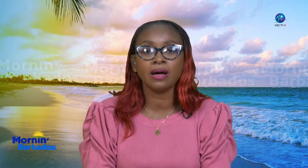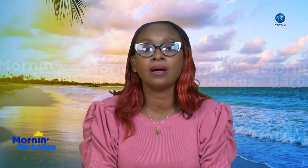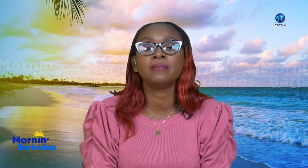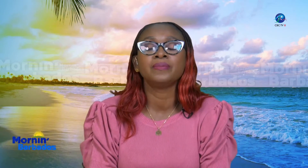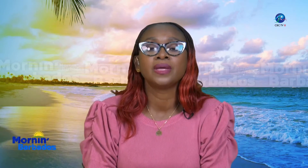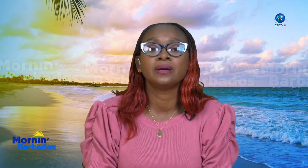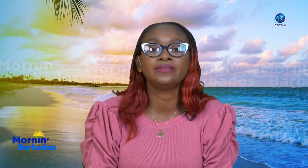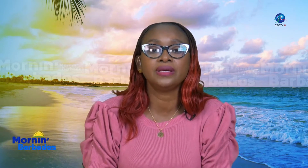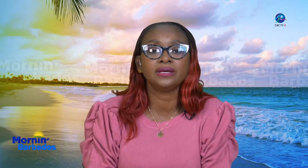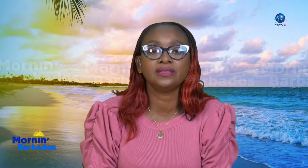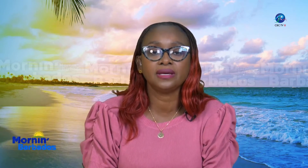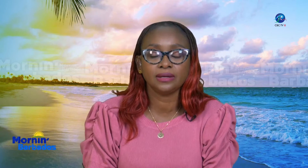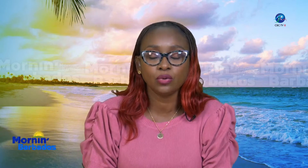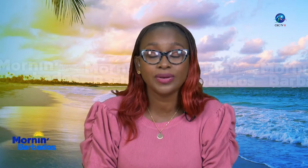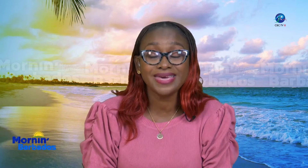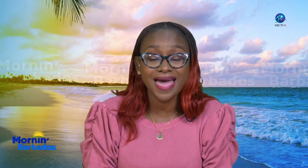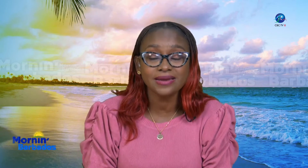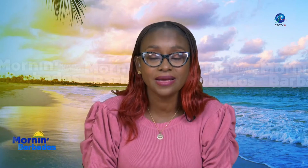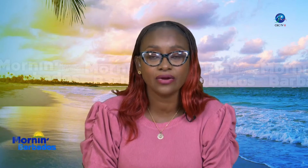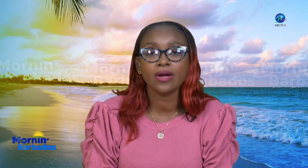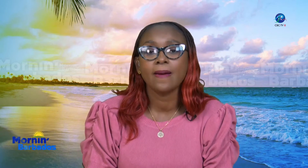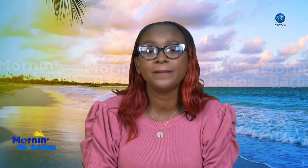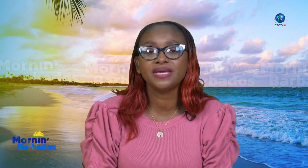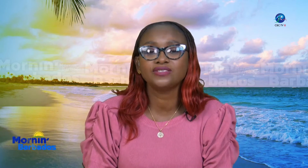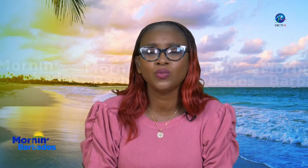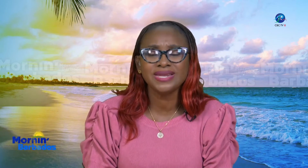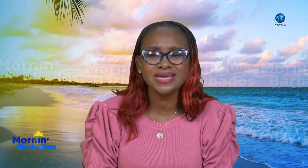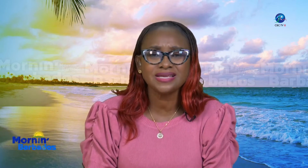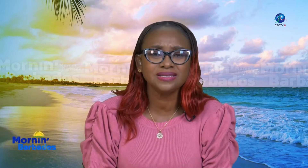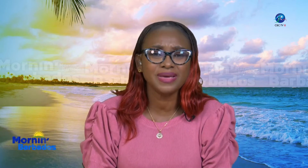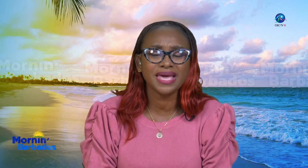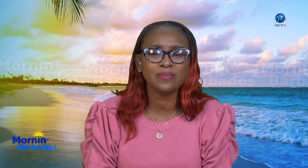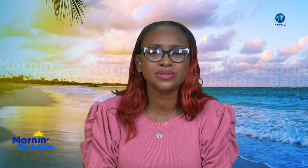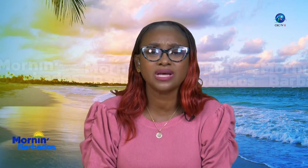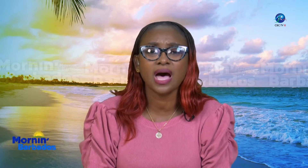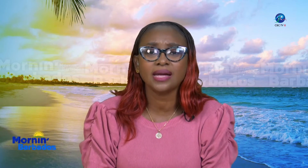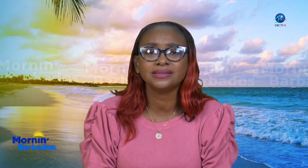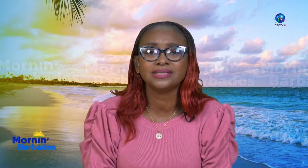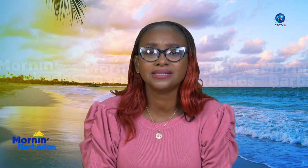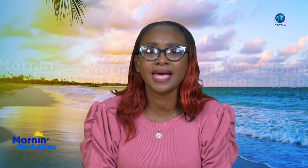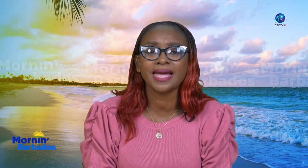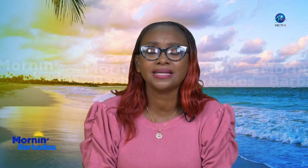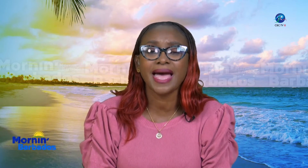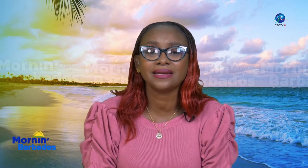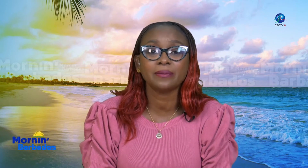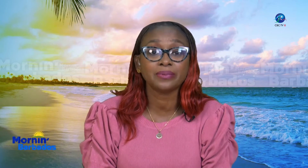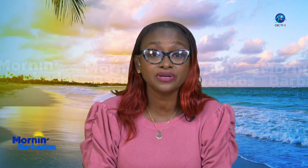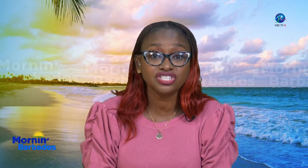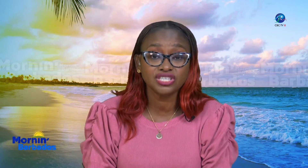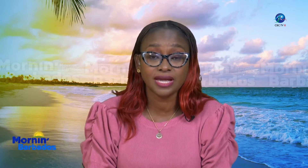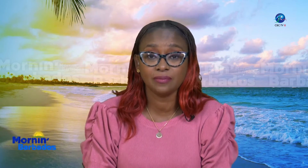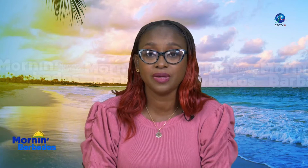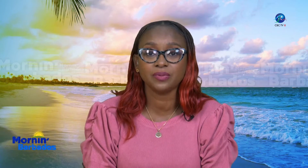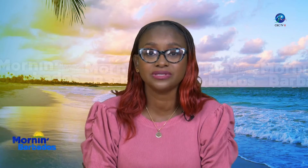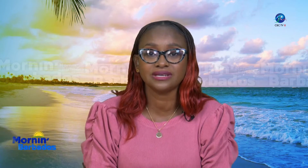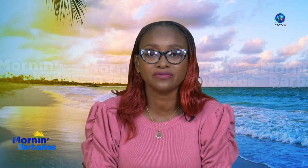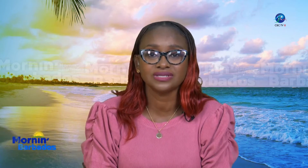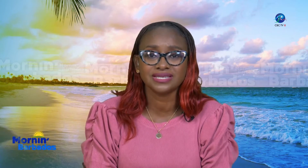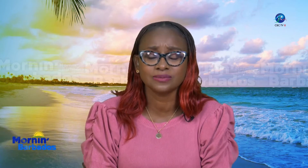um the the who can hear because we need to be able to understand and appreciate people's differences